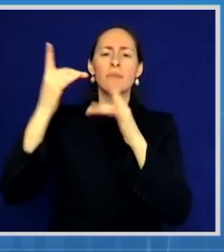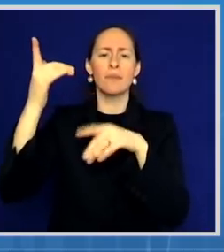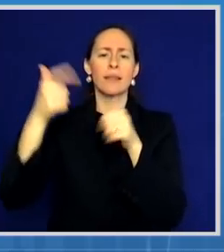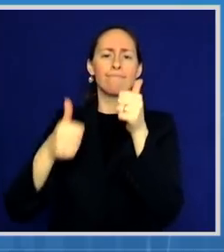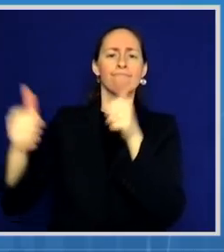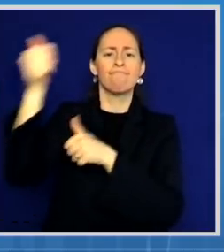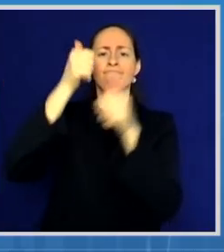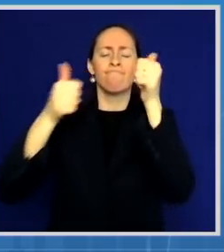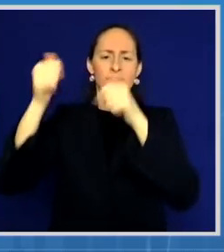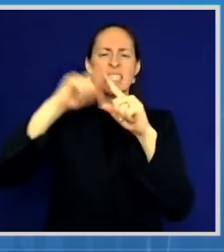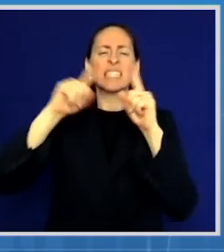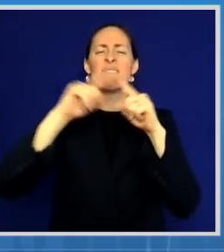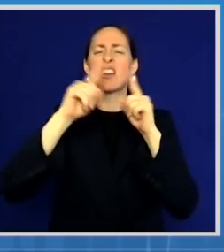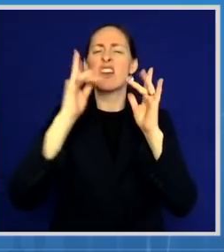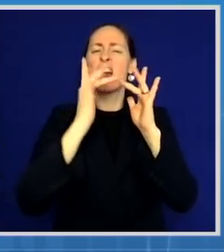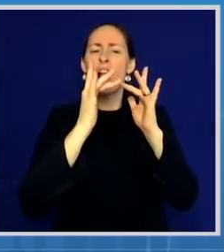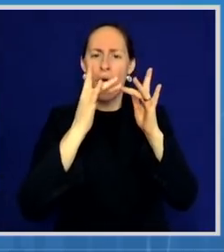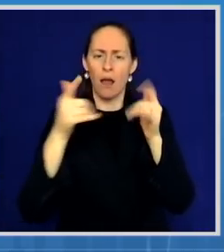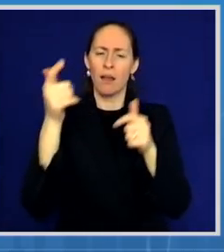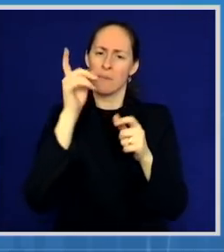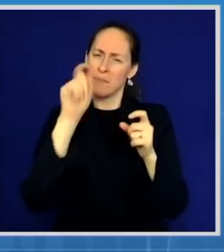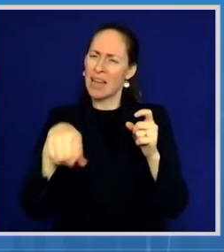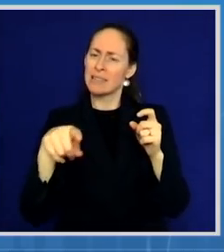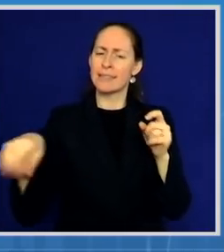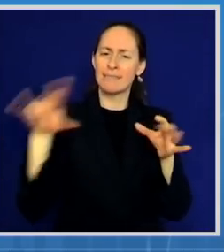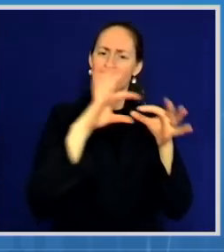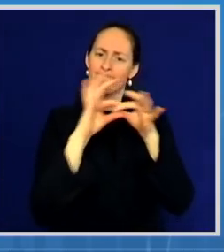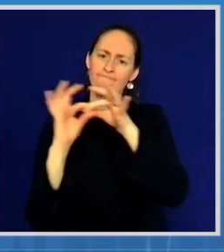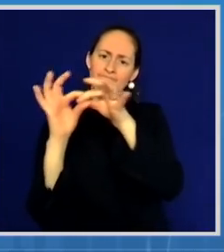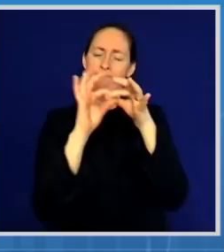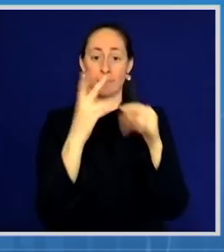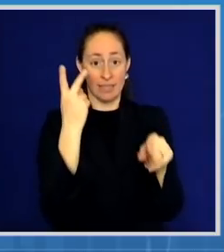on rooting out active and disinformation campaigns.